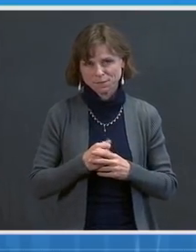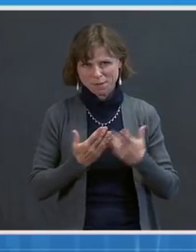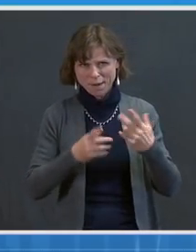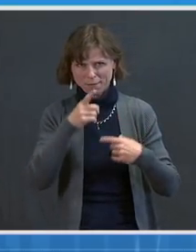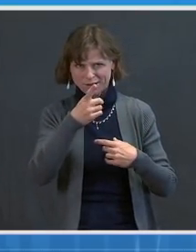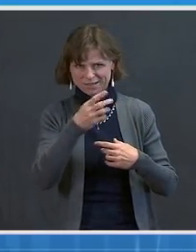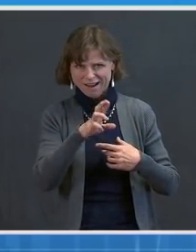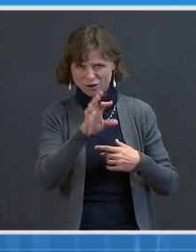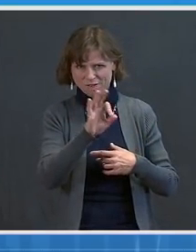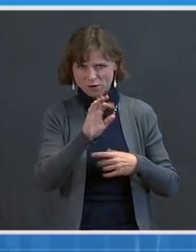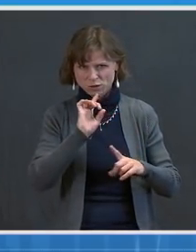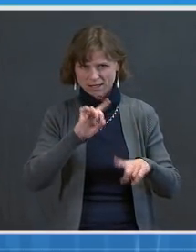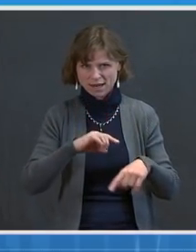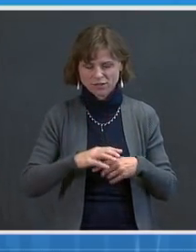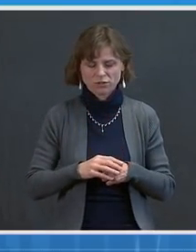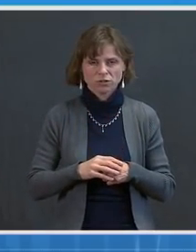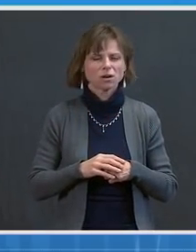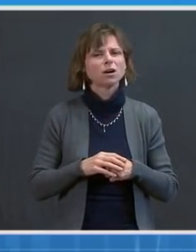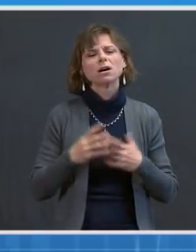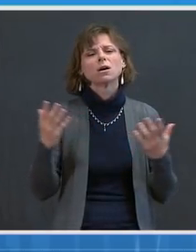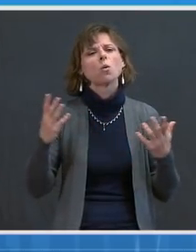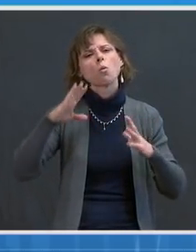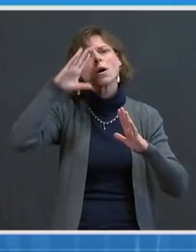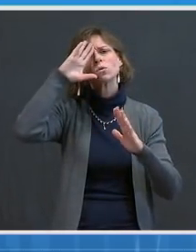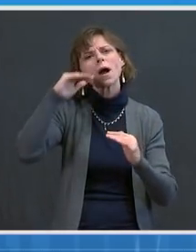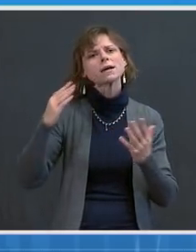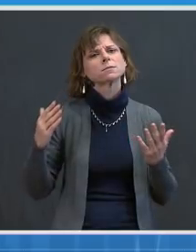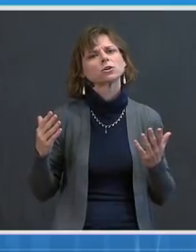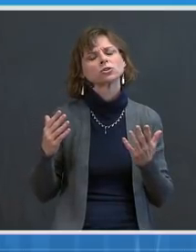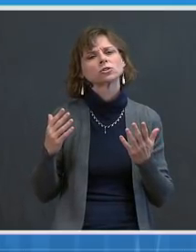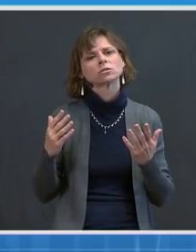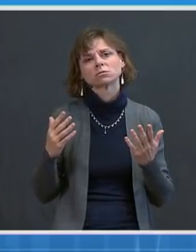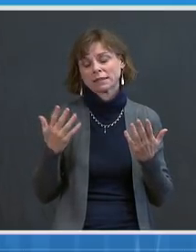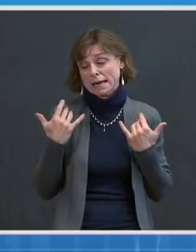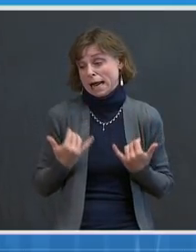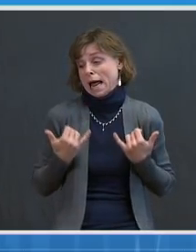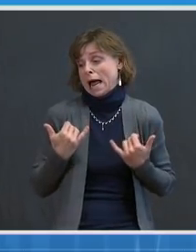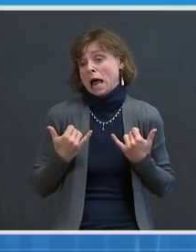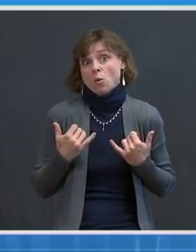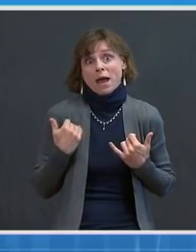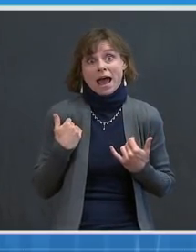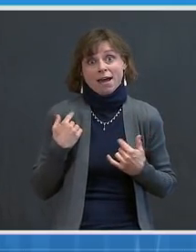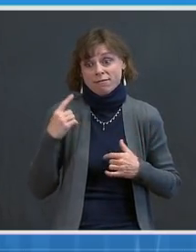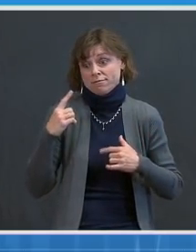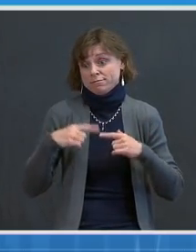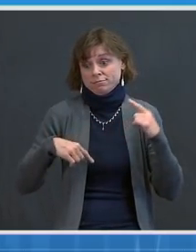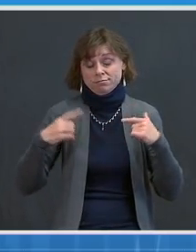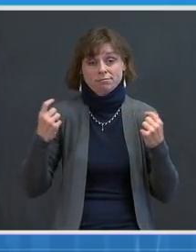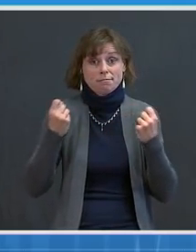what is the anticipation, in the midst of all of these vaccines flooding the zone, of herd immunity?